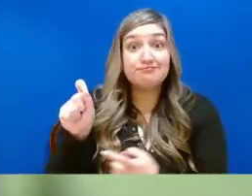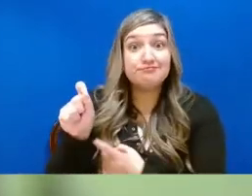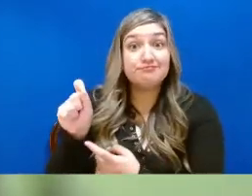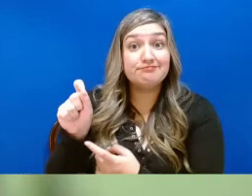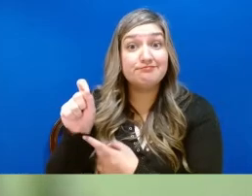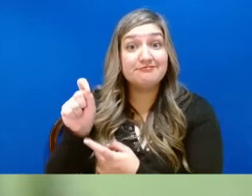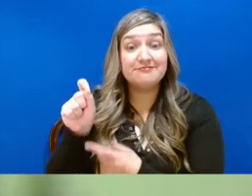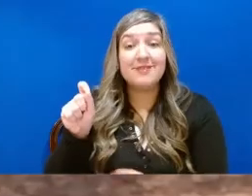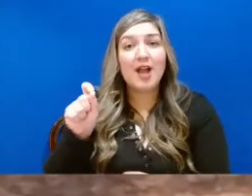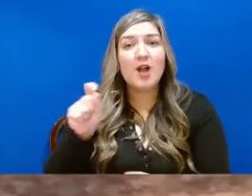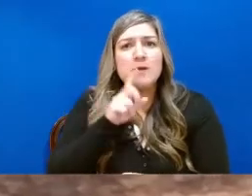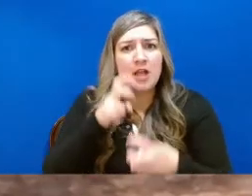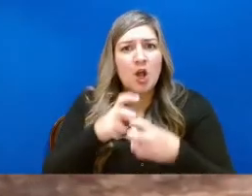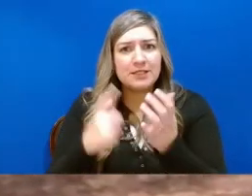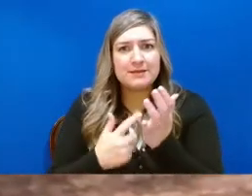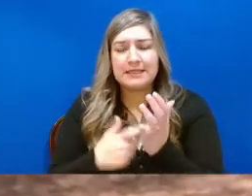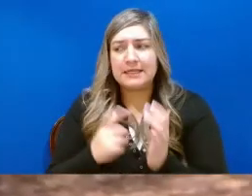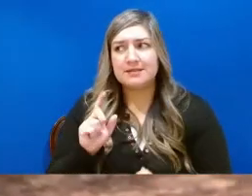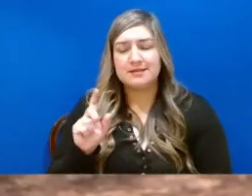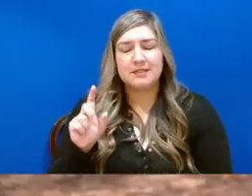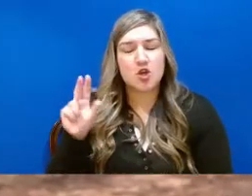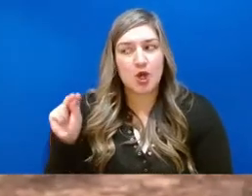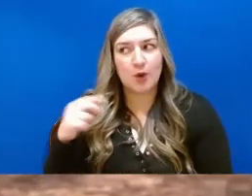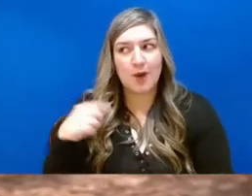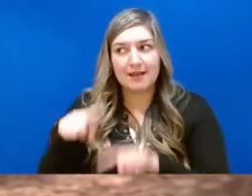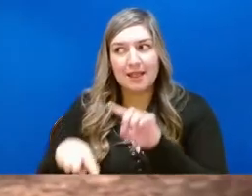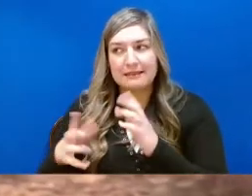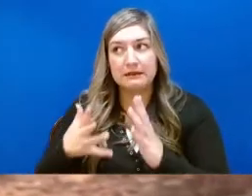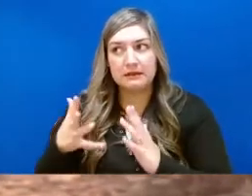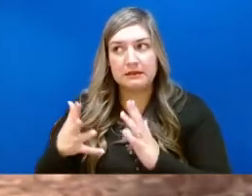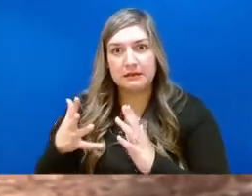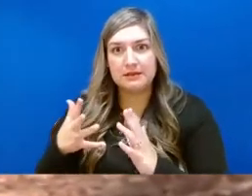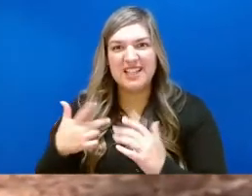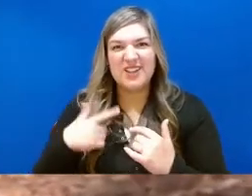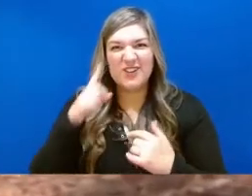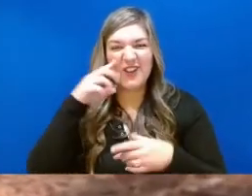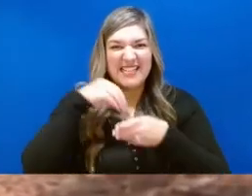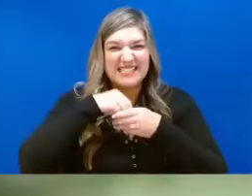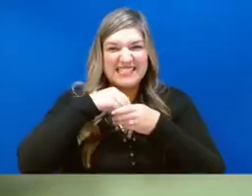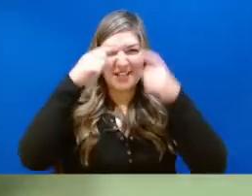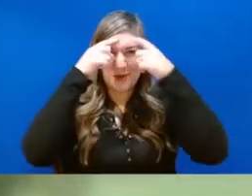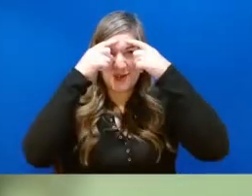It's very interesting how I don't know. Wired We are to tell somebody a thousand reasons